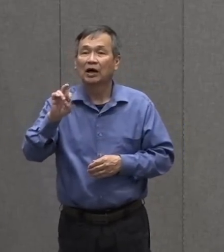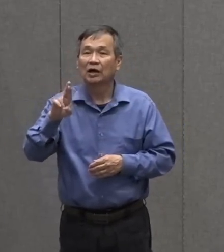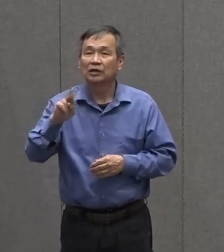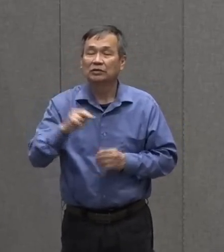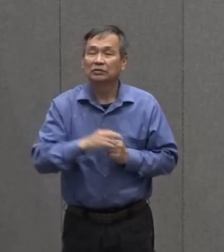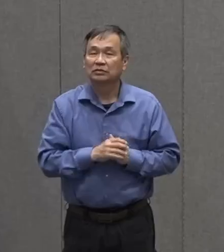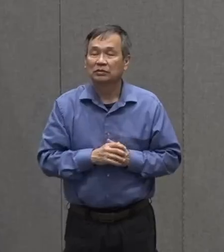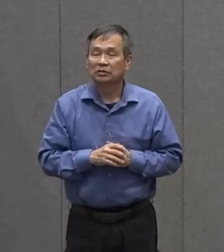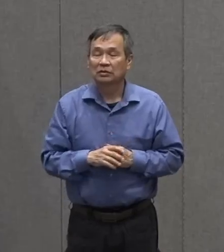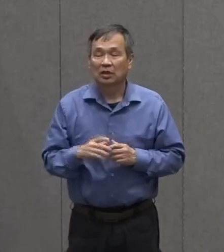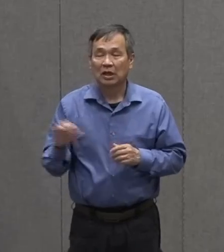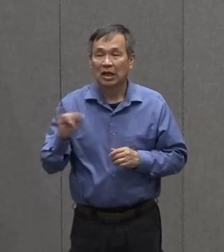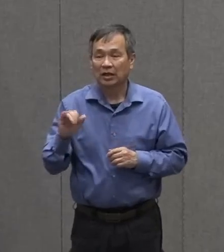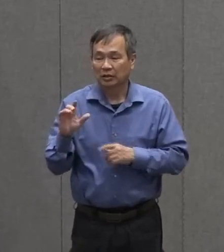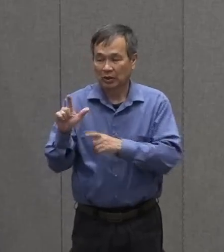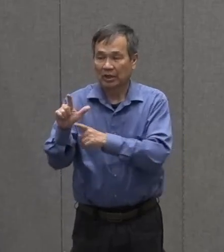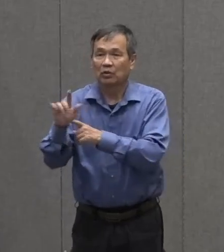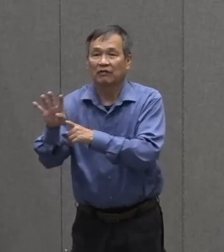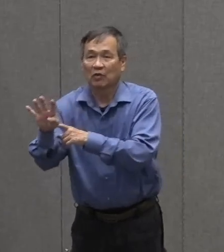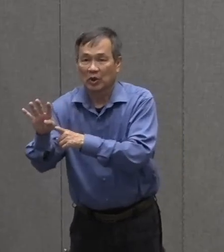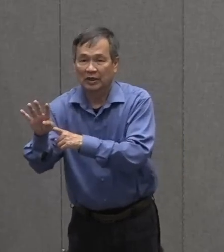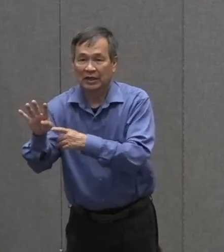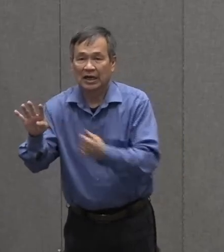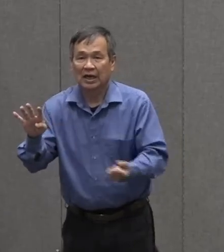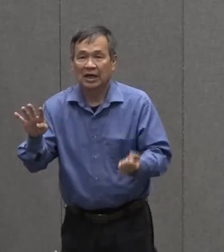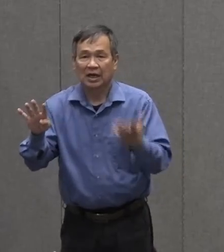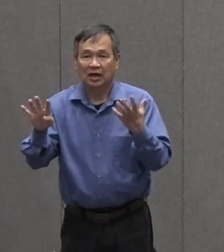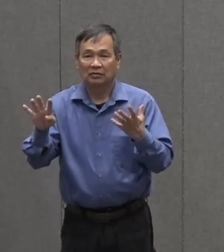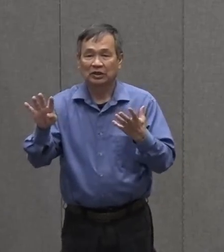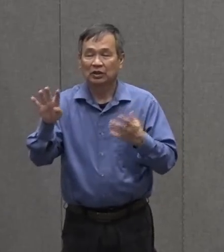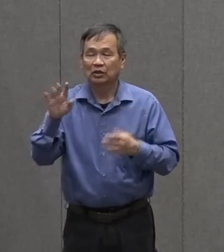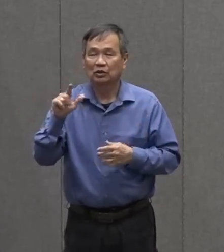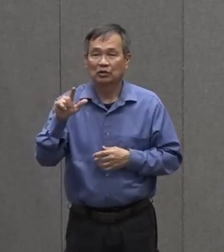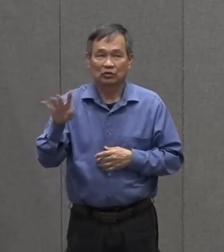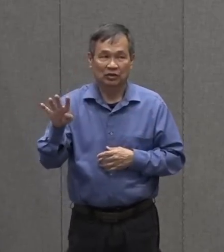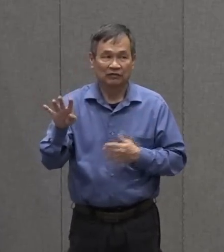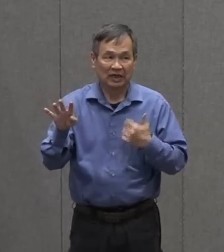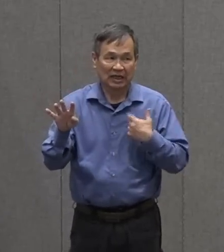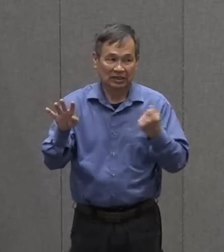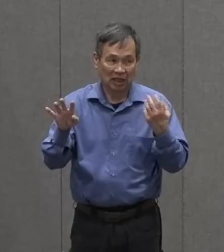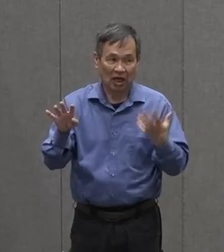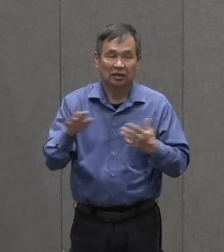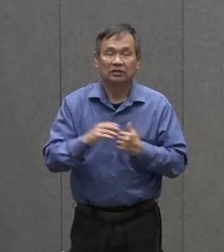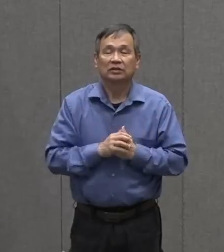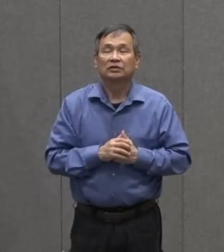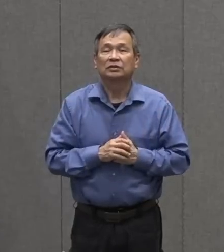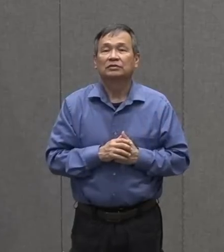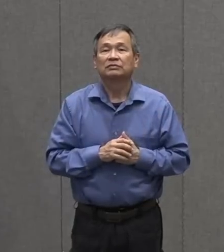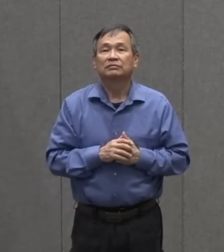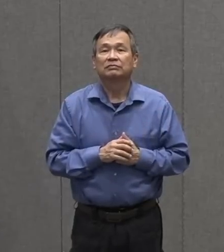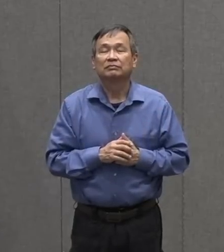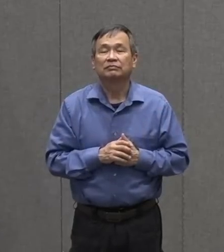Like 24, how many does 24 have? 24 had quite a few. Eight.